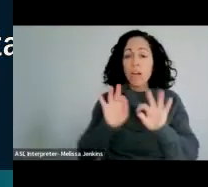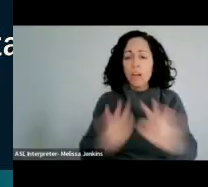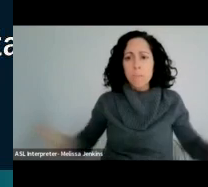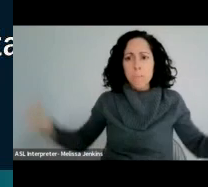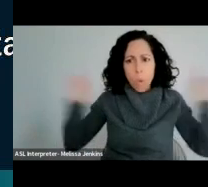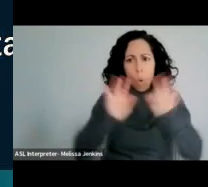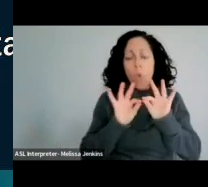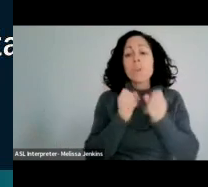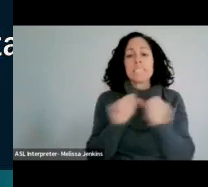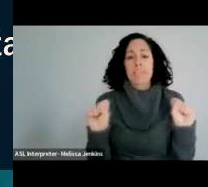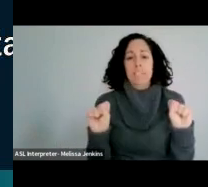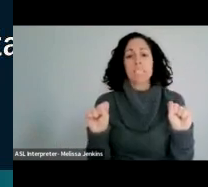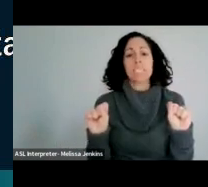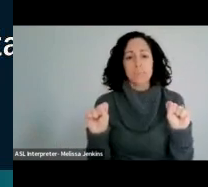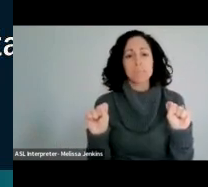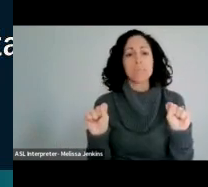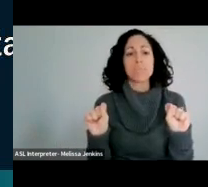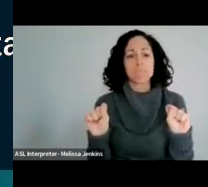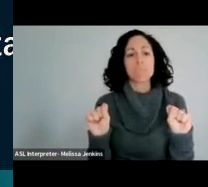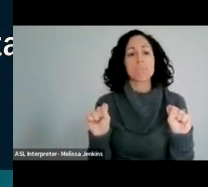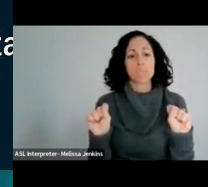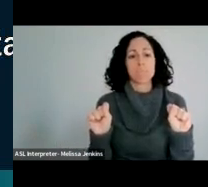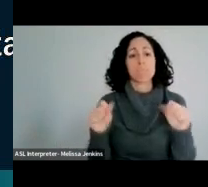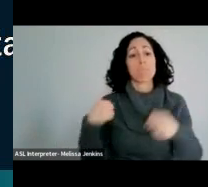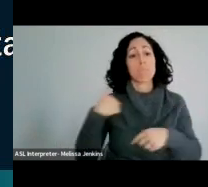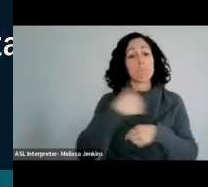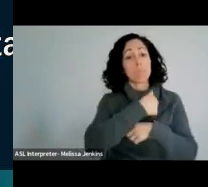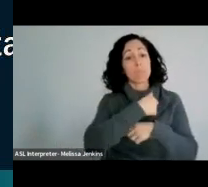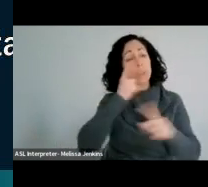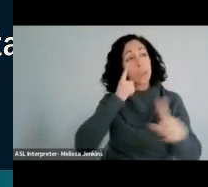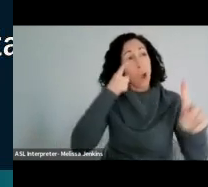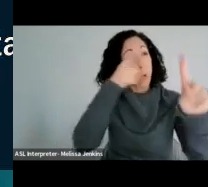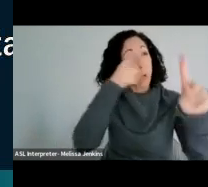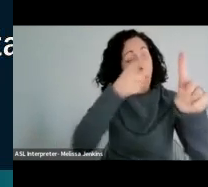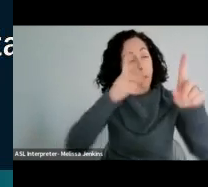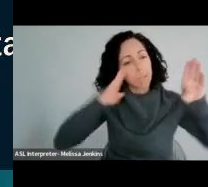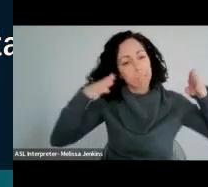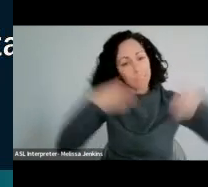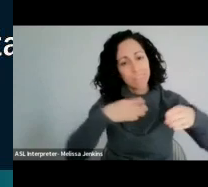The primary endpoint of the study was focused on safety.